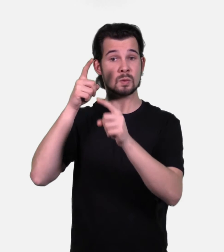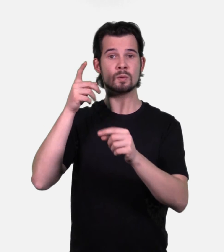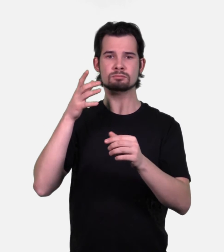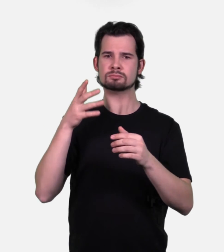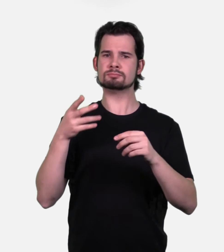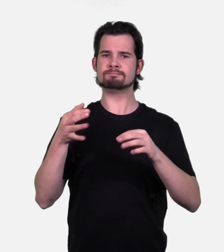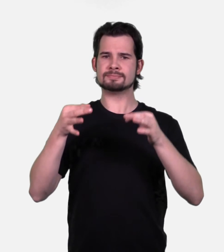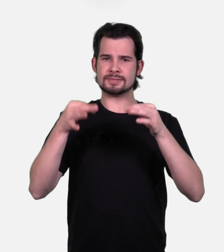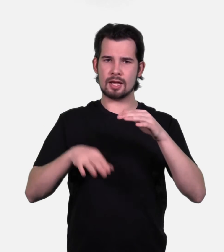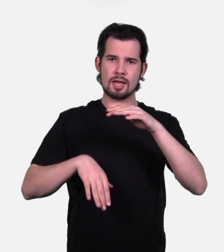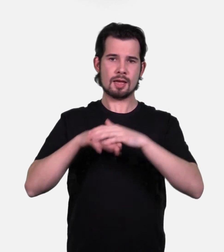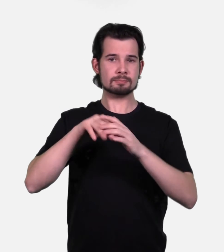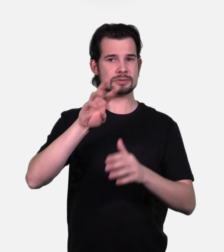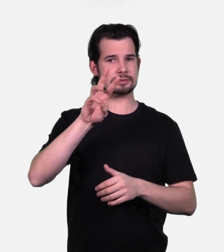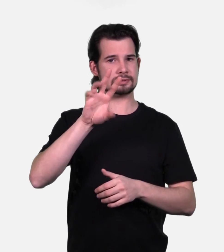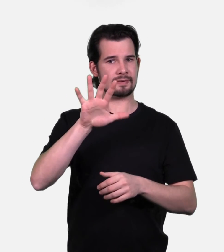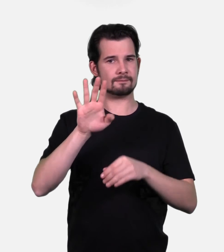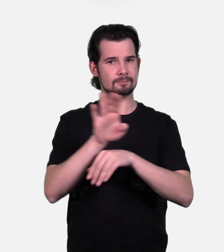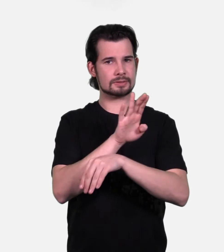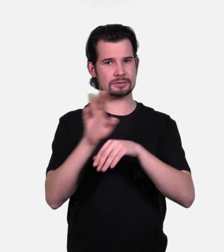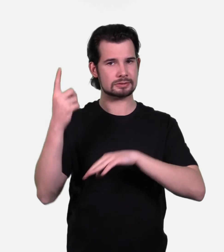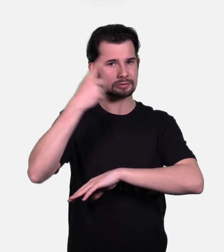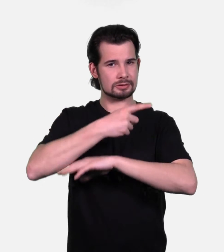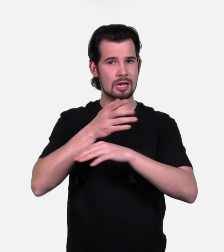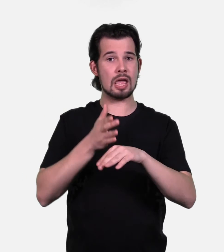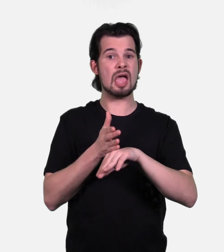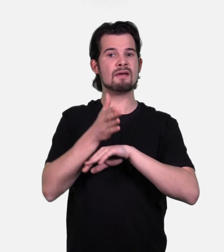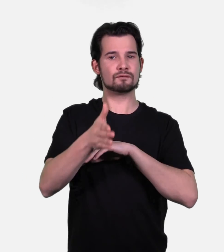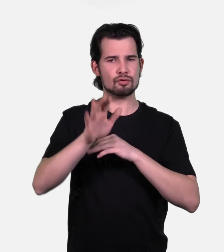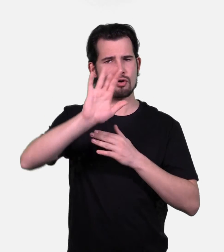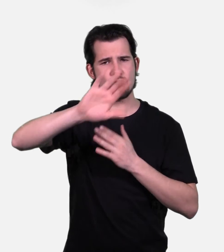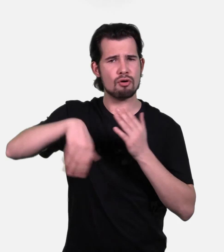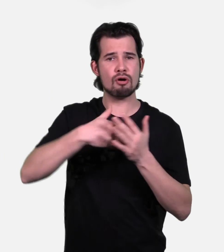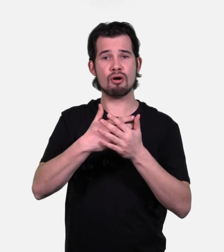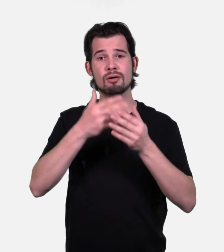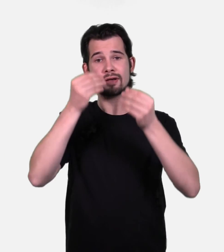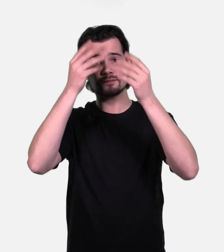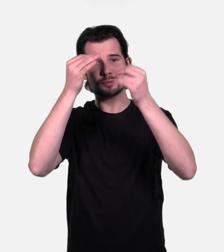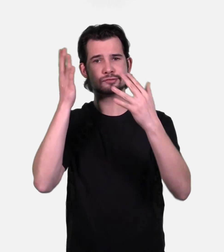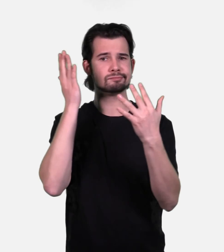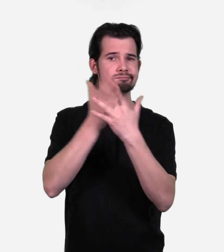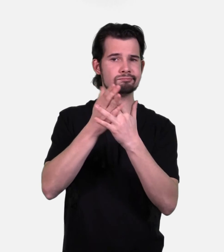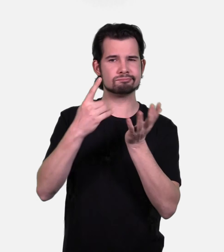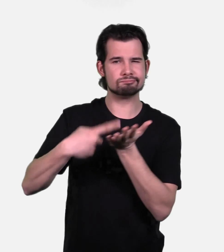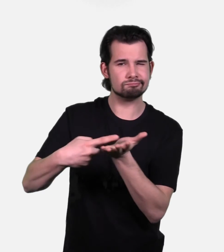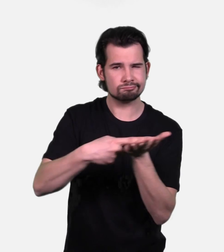is to issue its decision within 65 business days after all of the requested information is filed